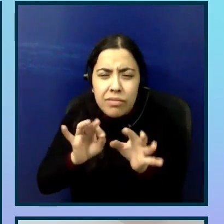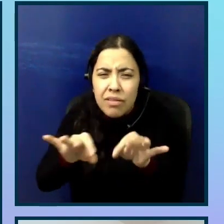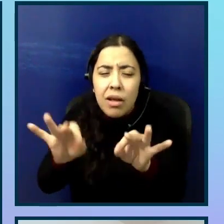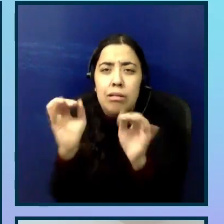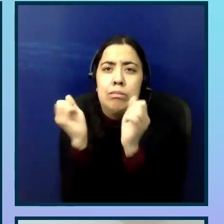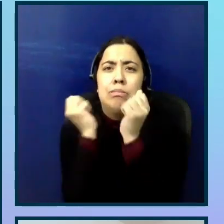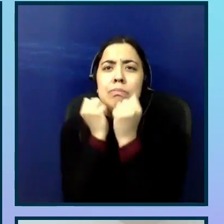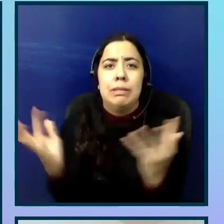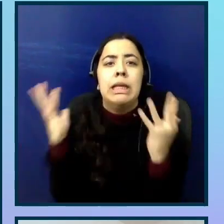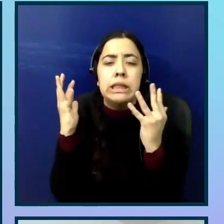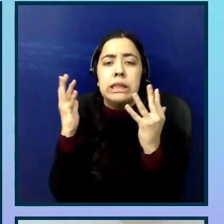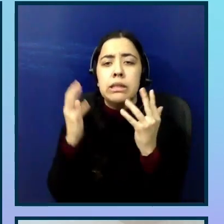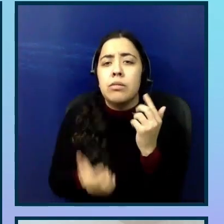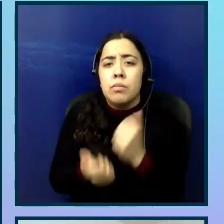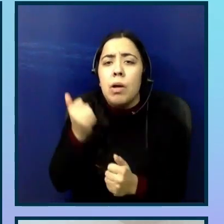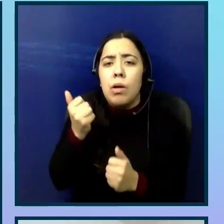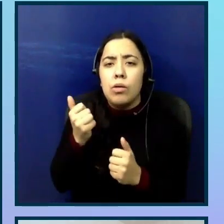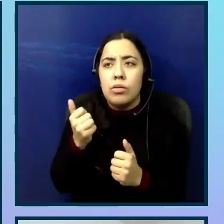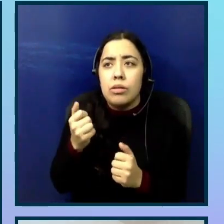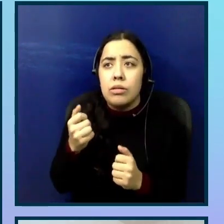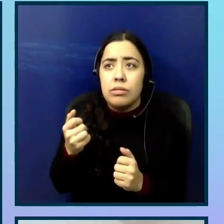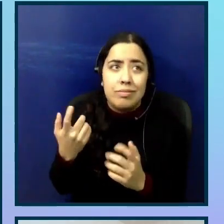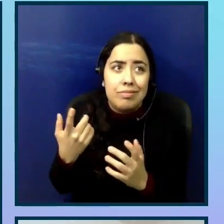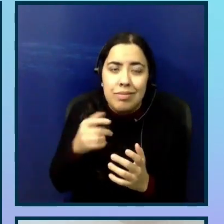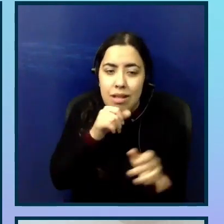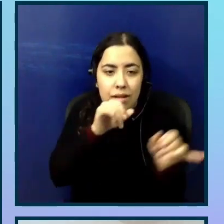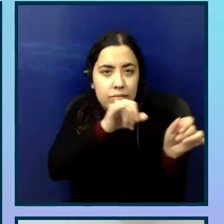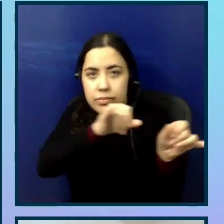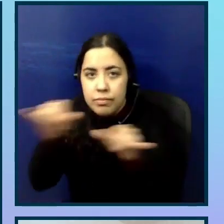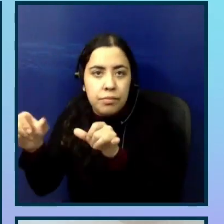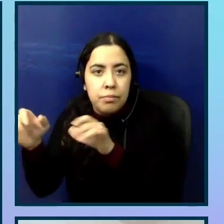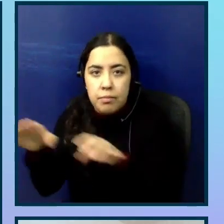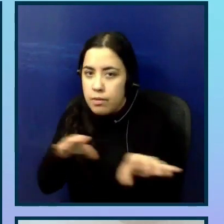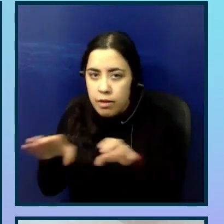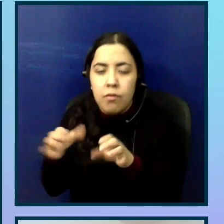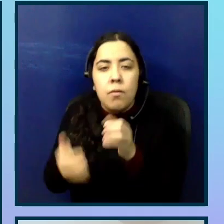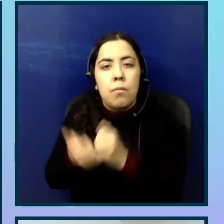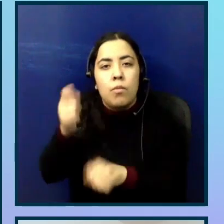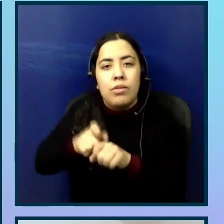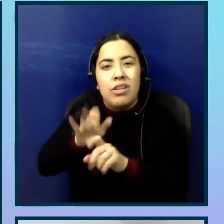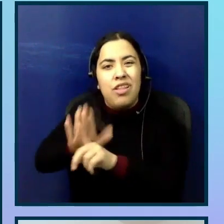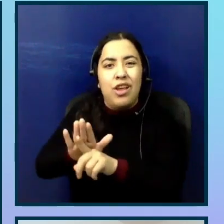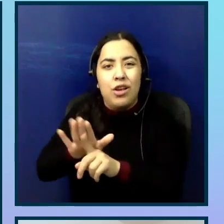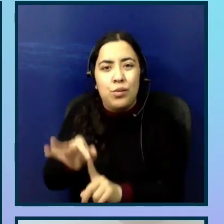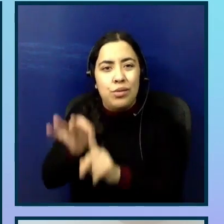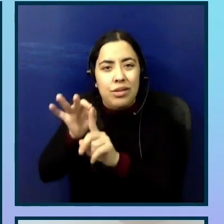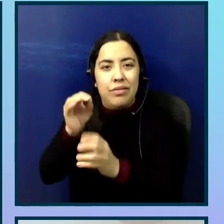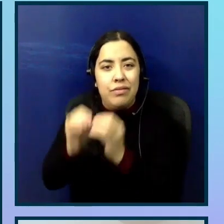most had completely different behaviors and needed their own specific fix. There are many different places